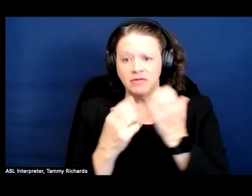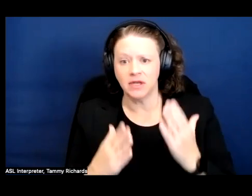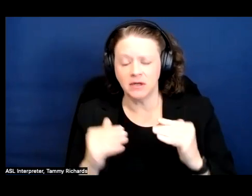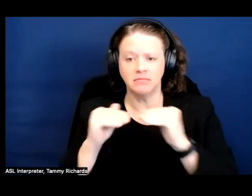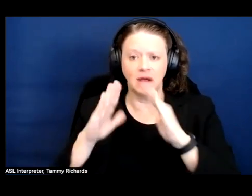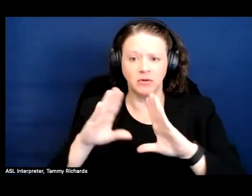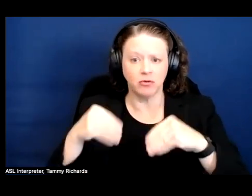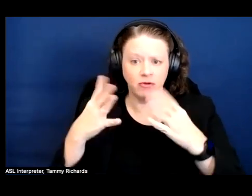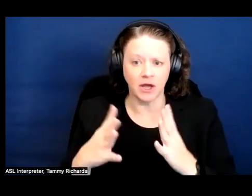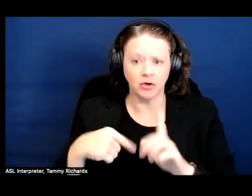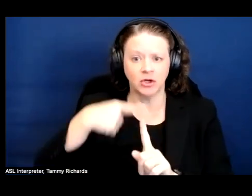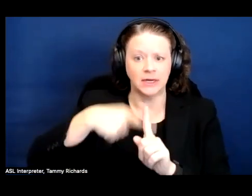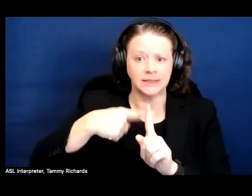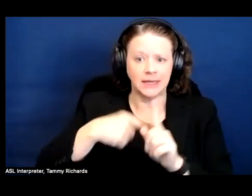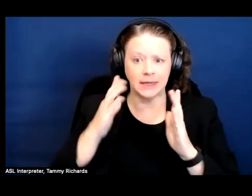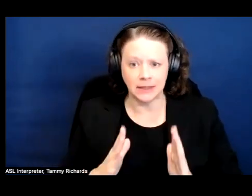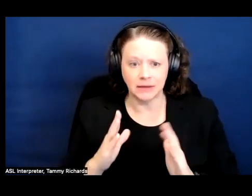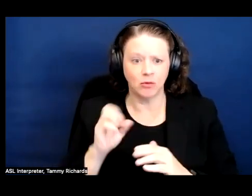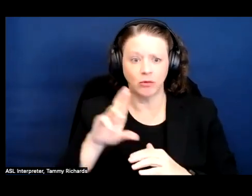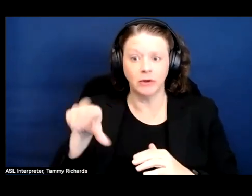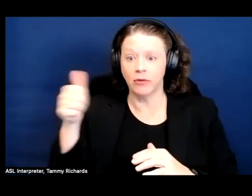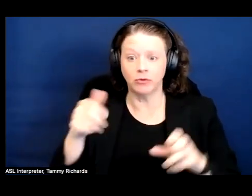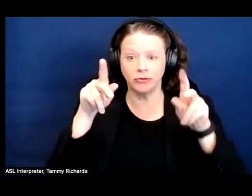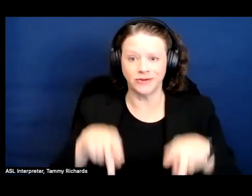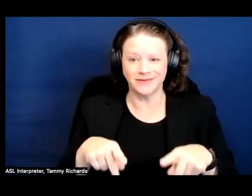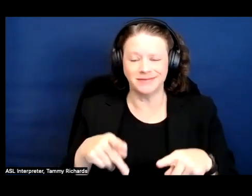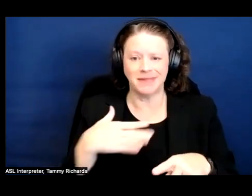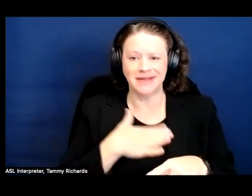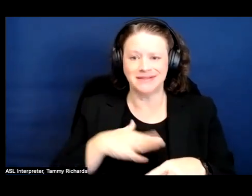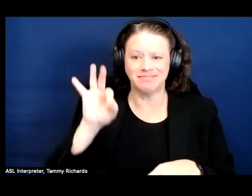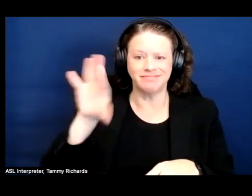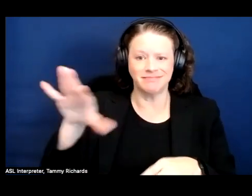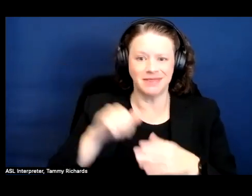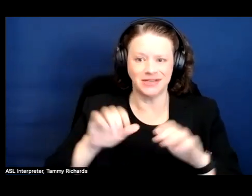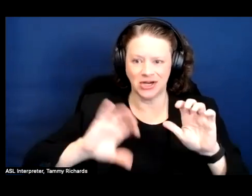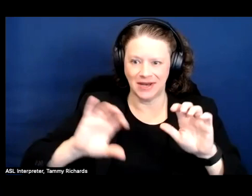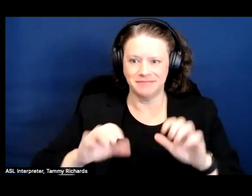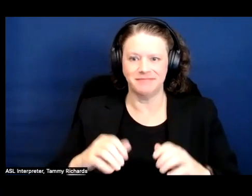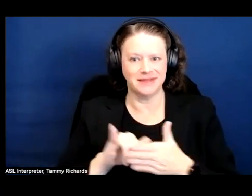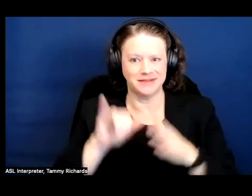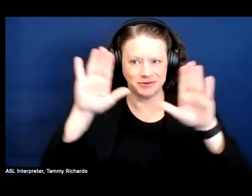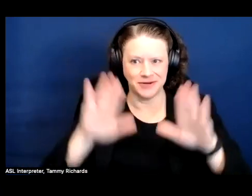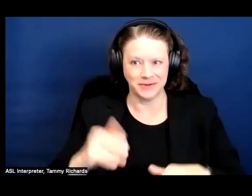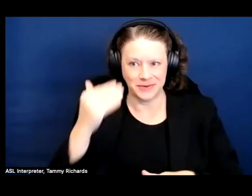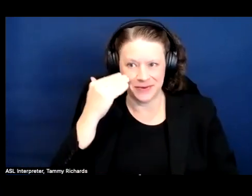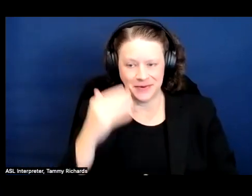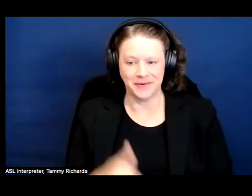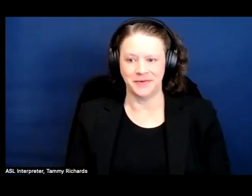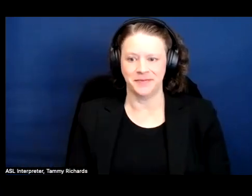and the Fair Employment and Housing Act in California. Under both of those laws, reasonable accommodations must be made